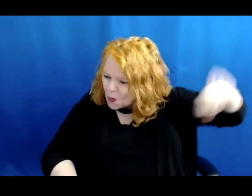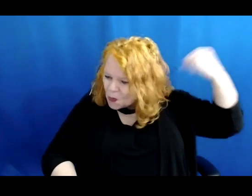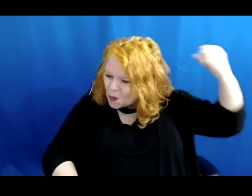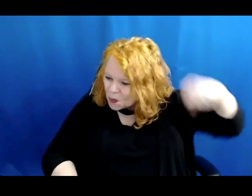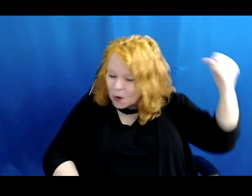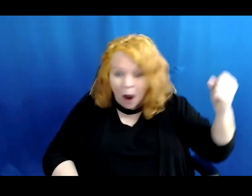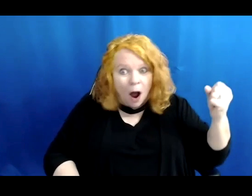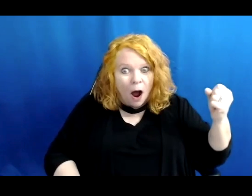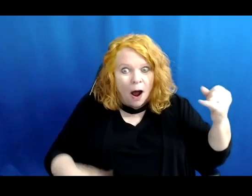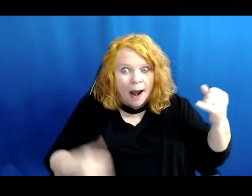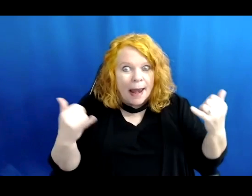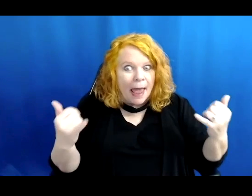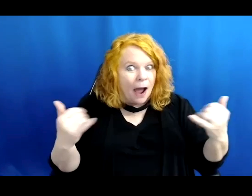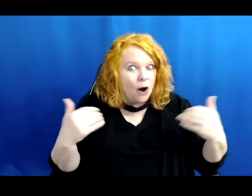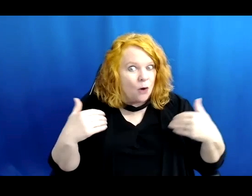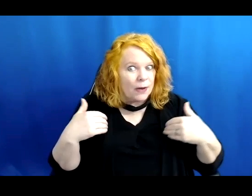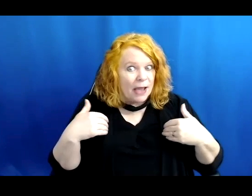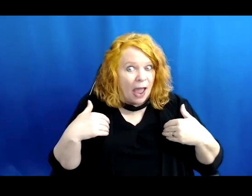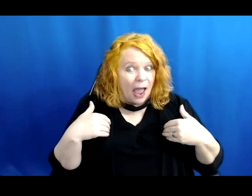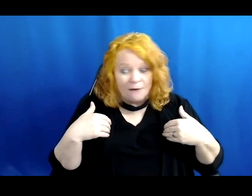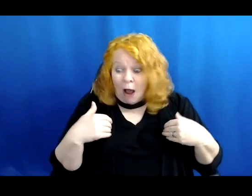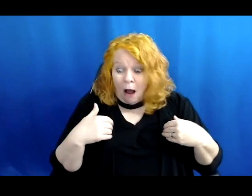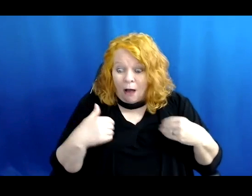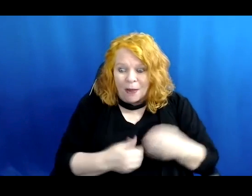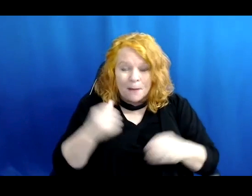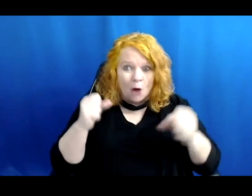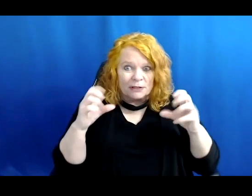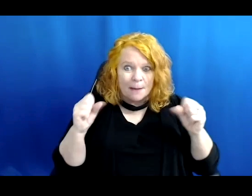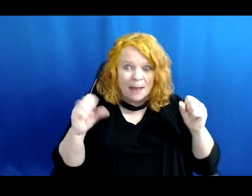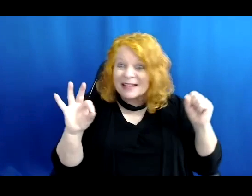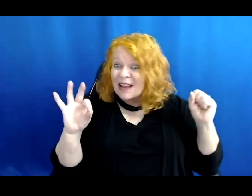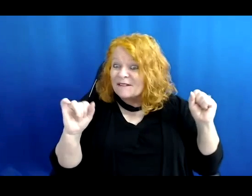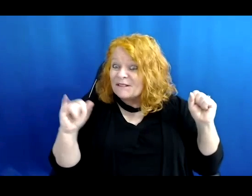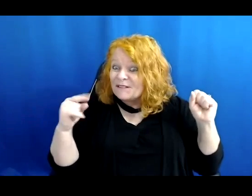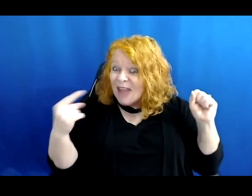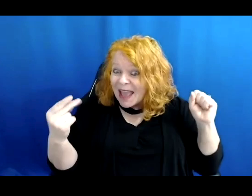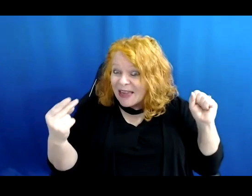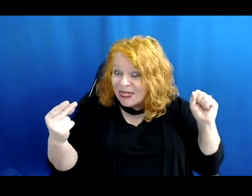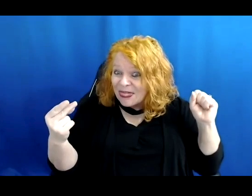Now we have the most amazing Faith, Hello Faith.